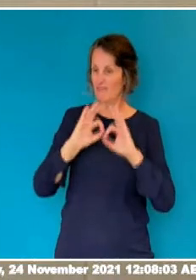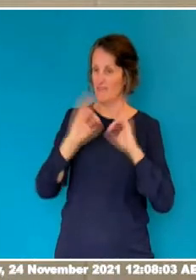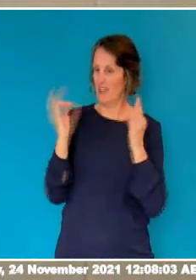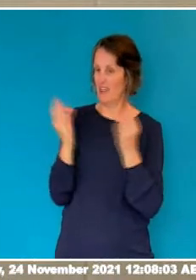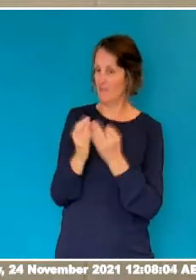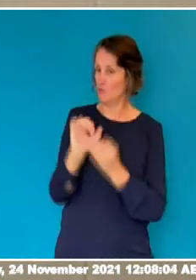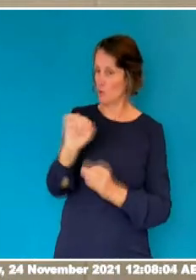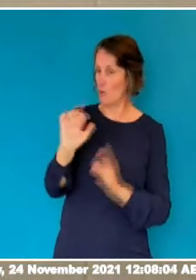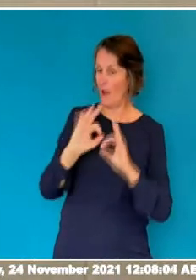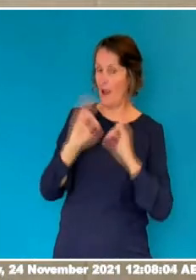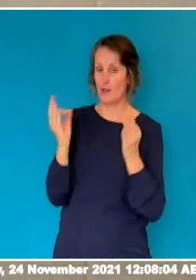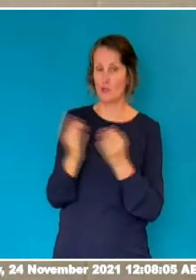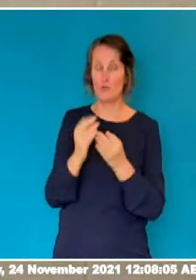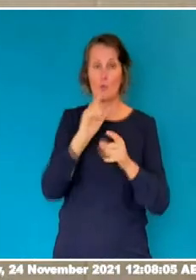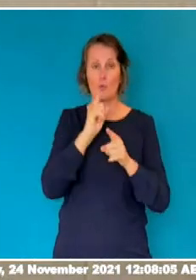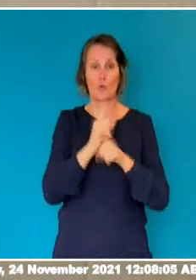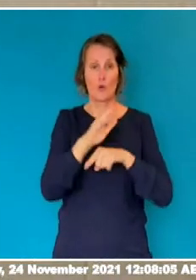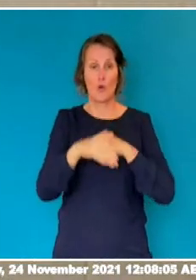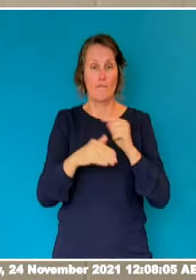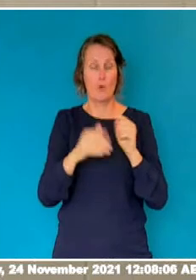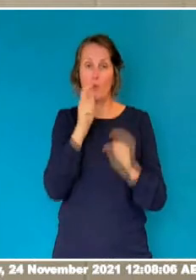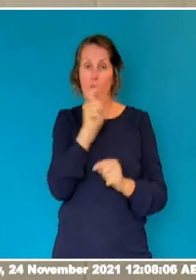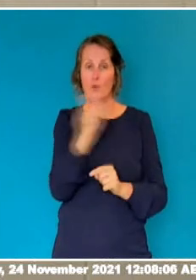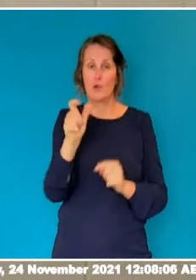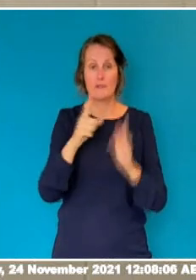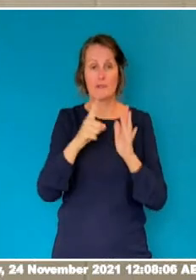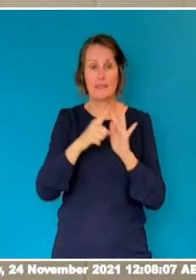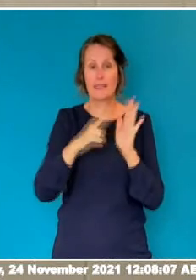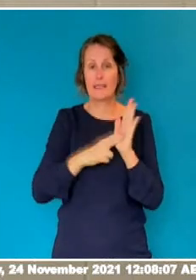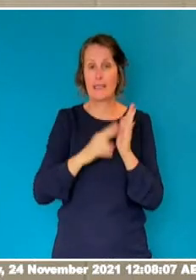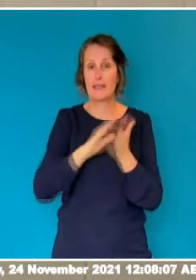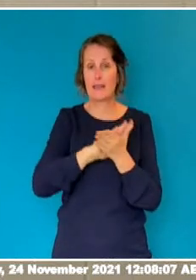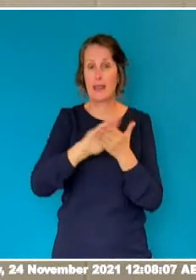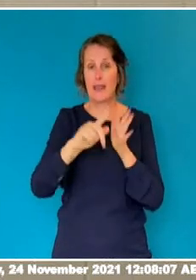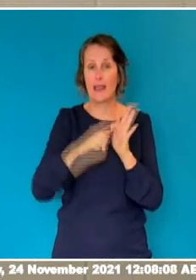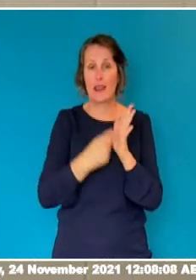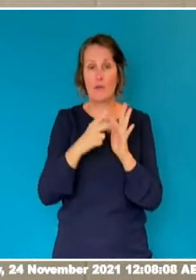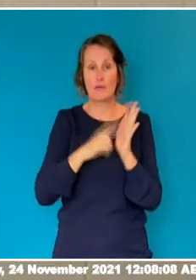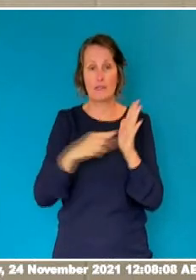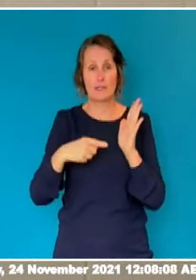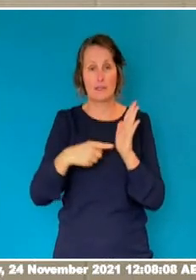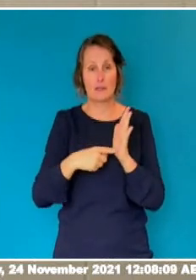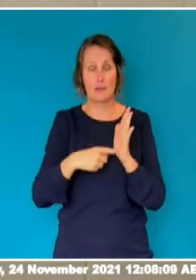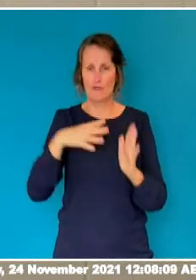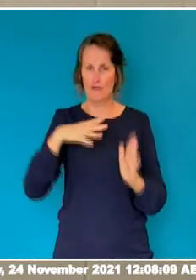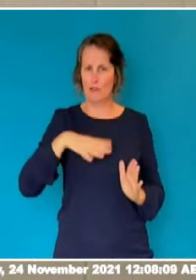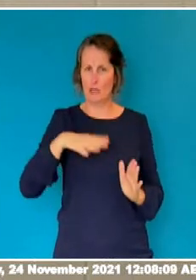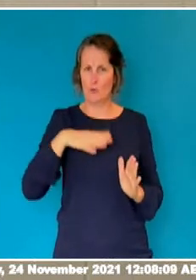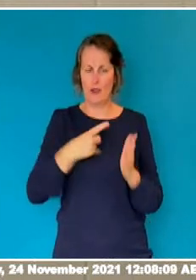requirement is. MR AIKMAN: Yes. And you say or the policy says: